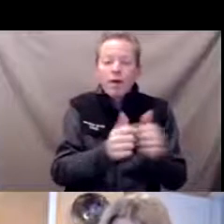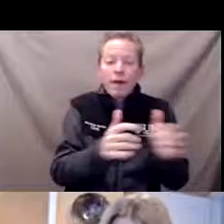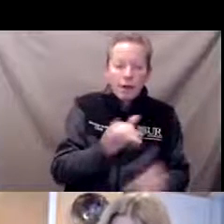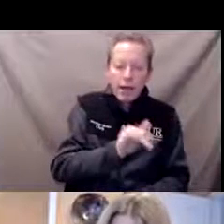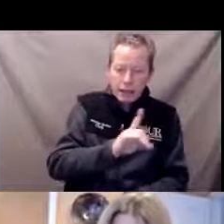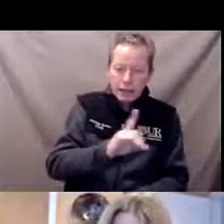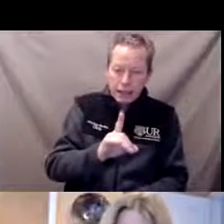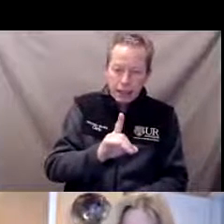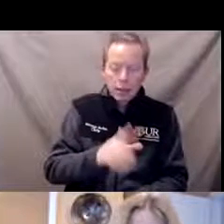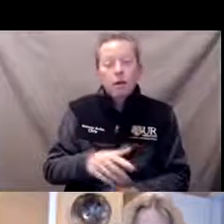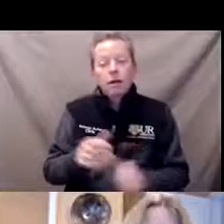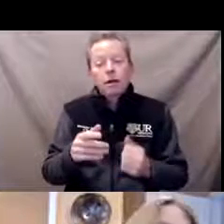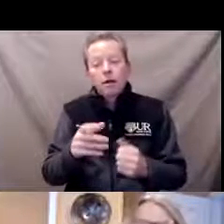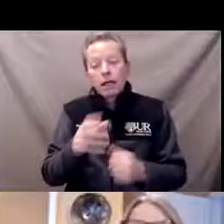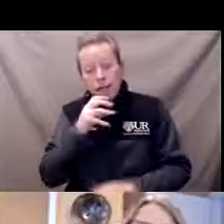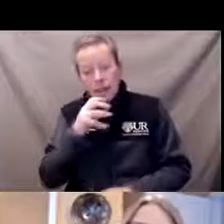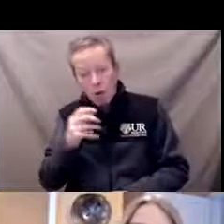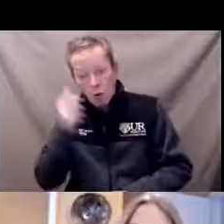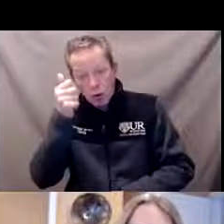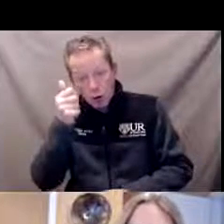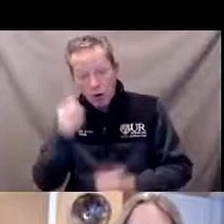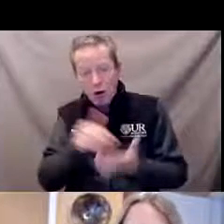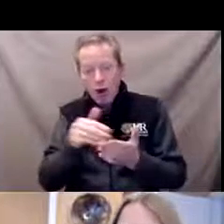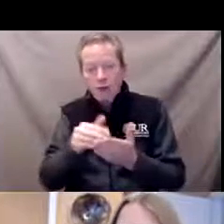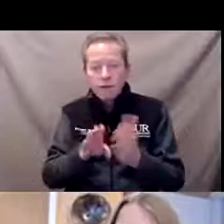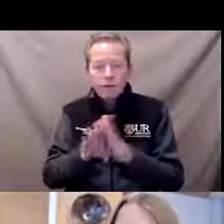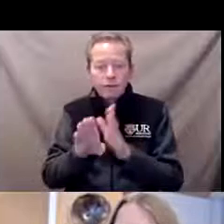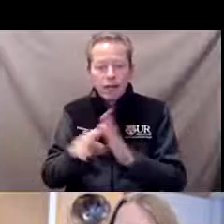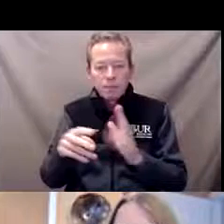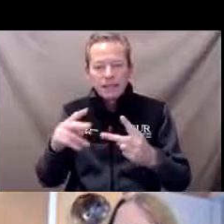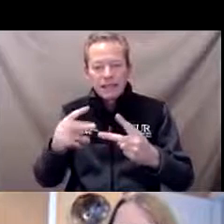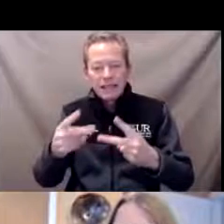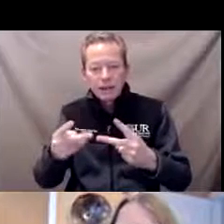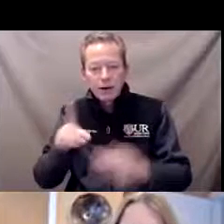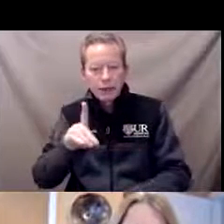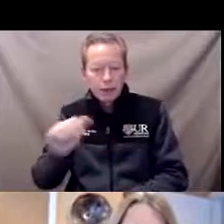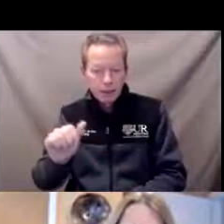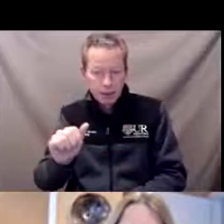and as they grow older they often develop secondary disabilities due to that,